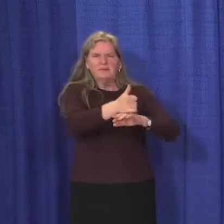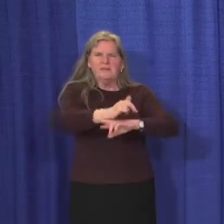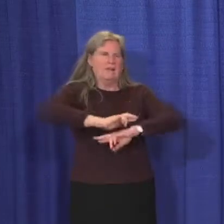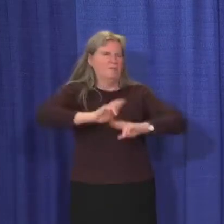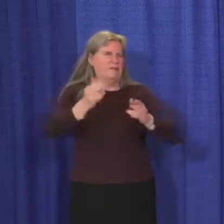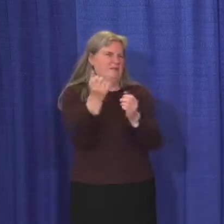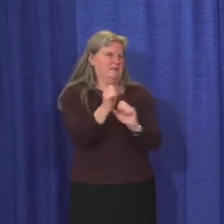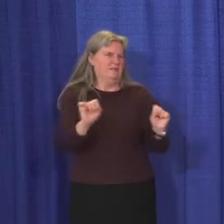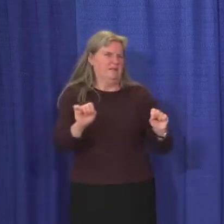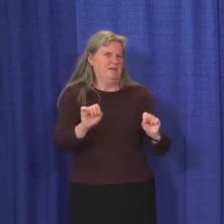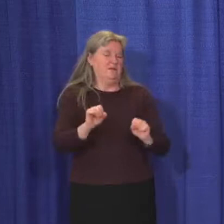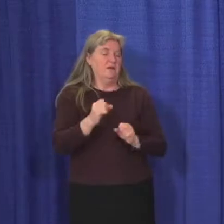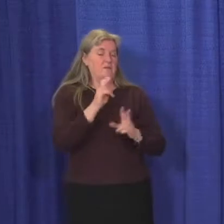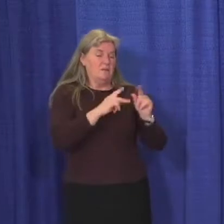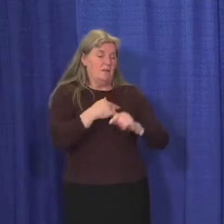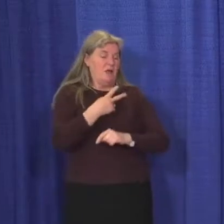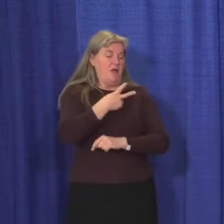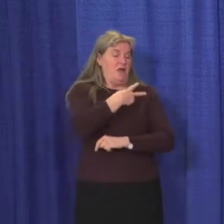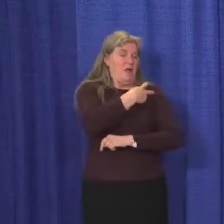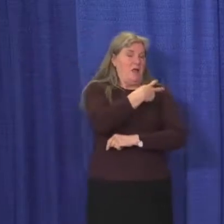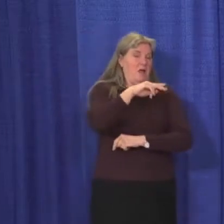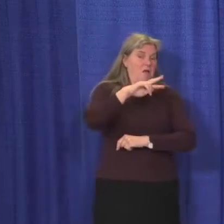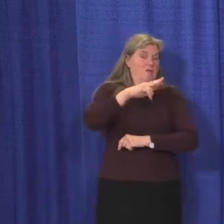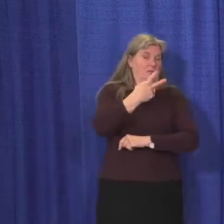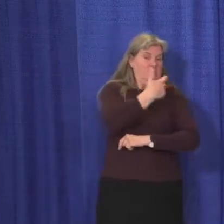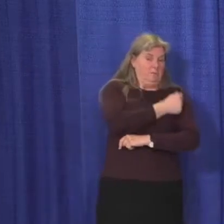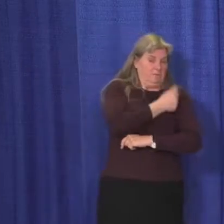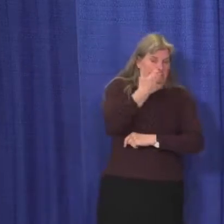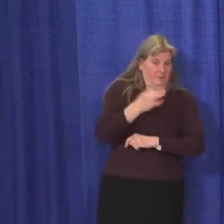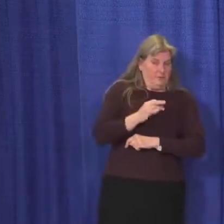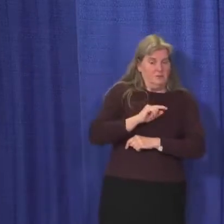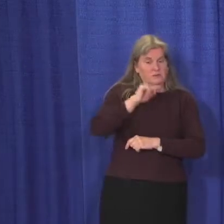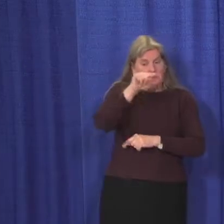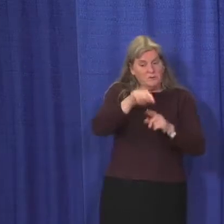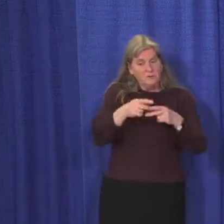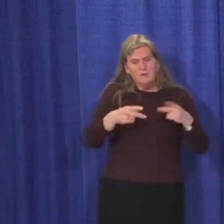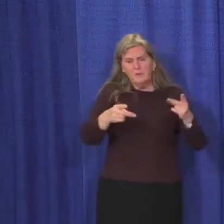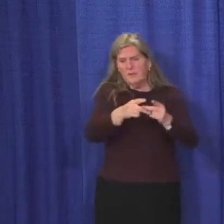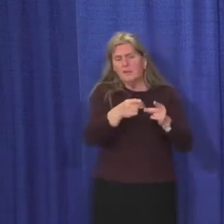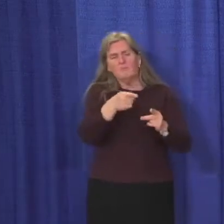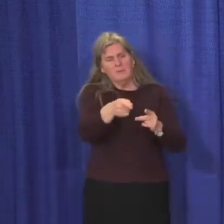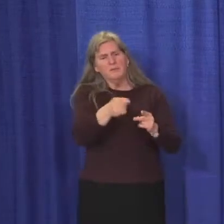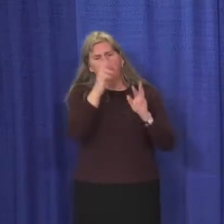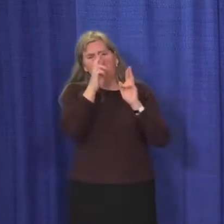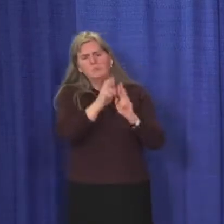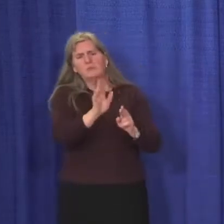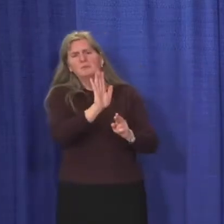practice is based on operational plans to minimize the introduction and spread of COVID